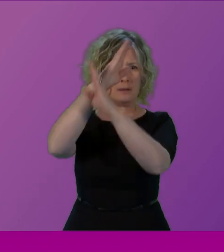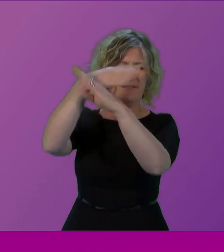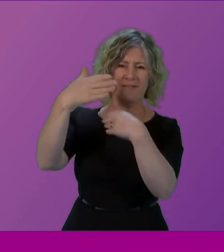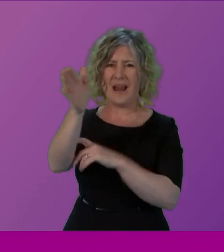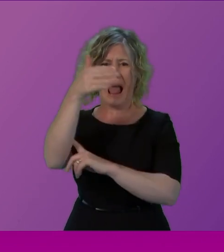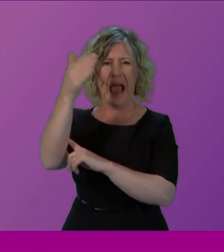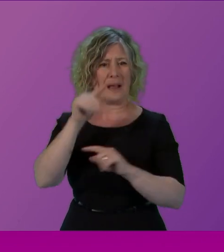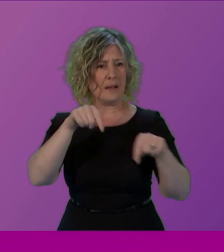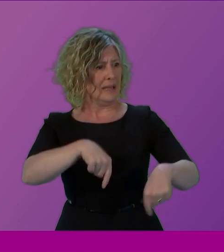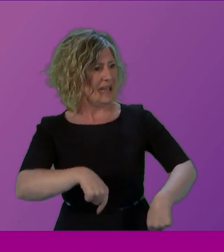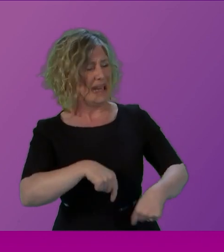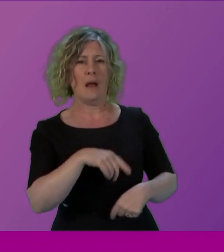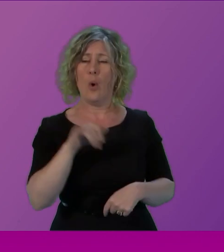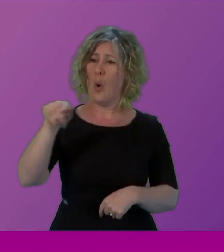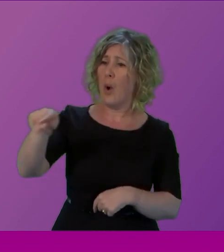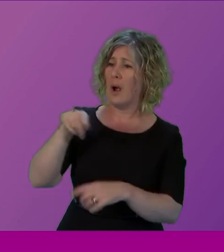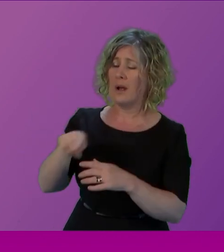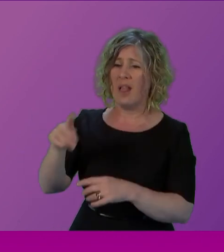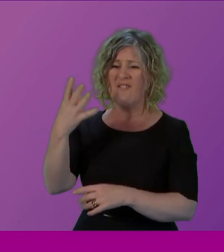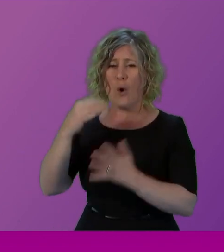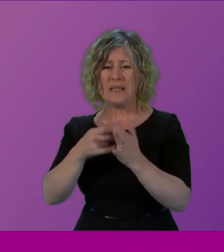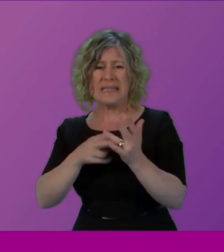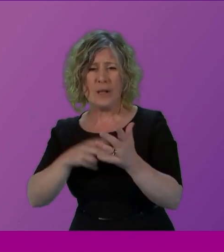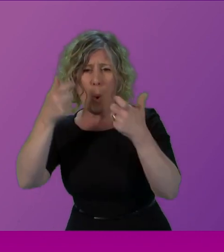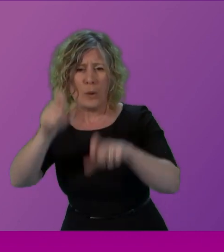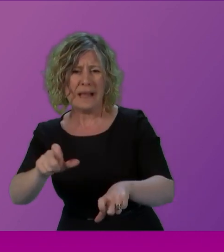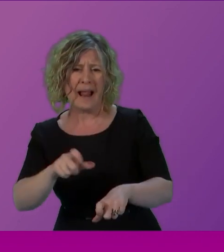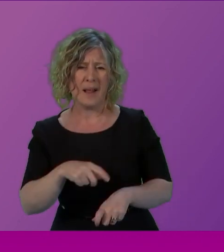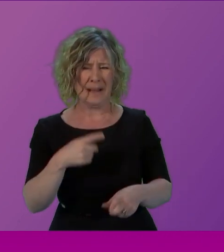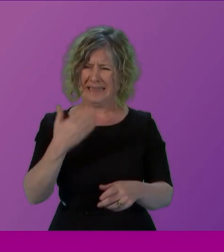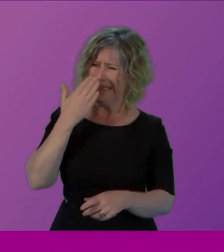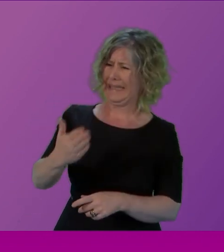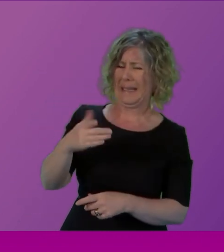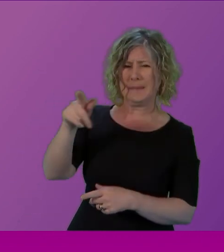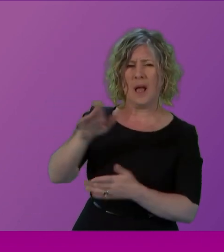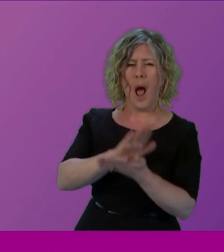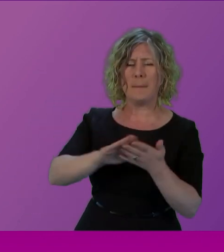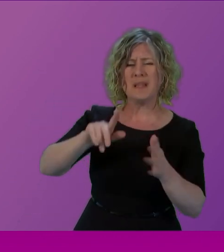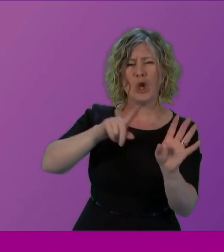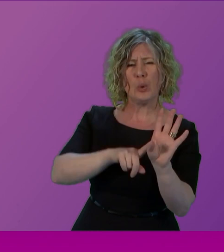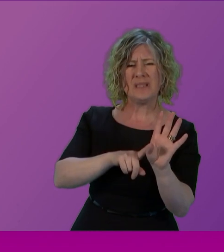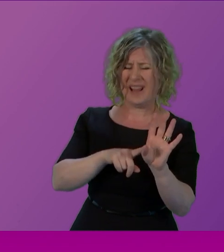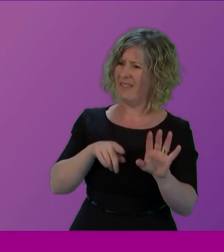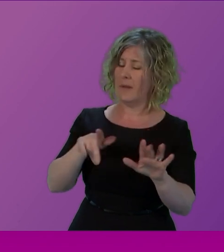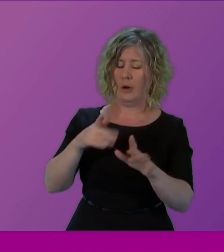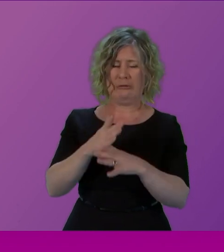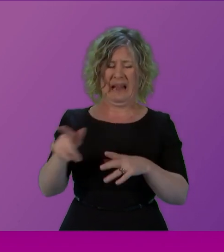Meanwhile, the machine candidate—the incompetent Humza Yousaf—is presiding over chaos in Scotland’s NHS.